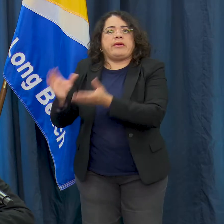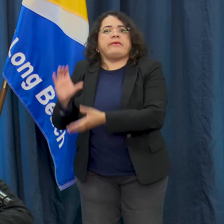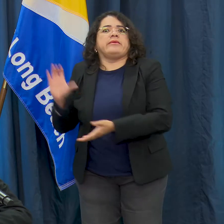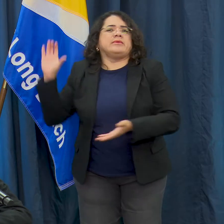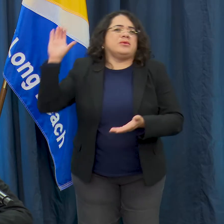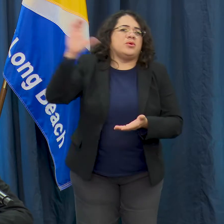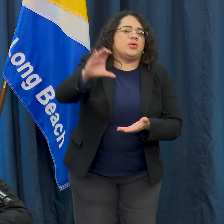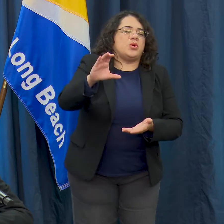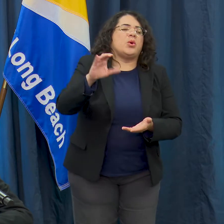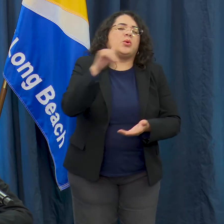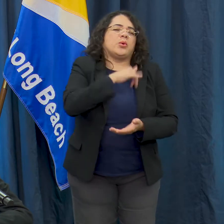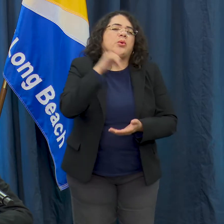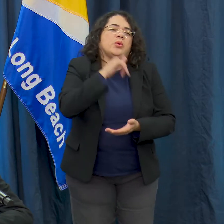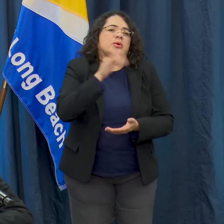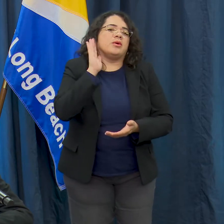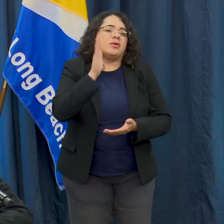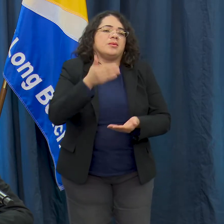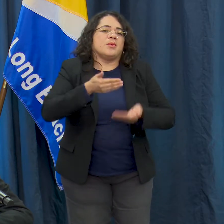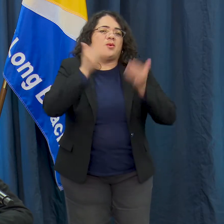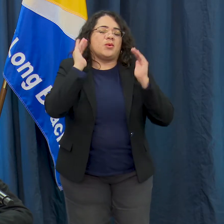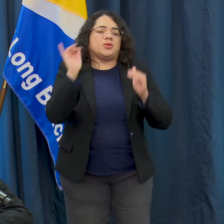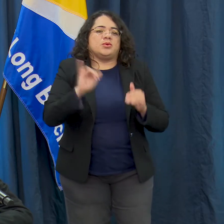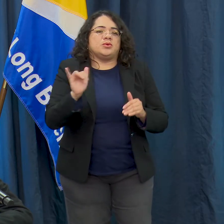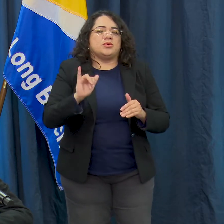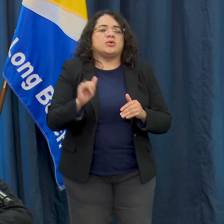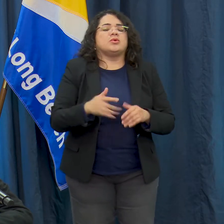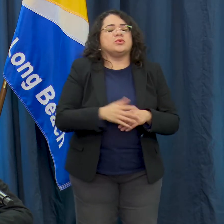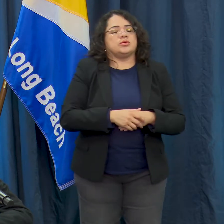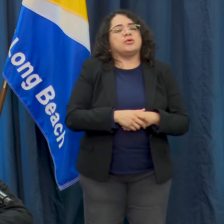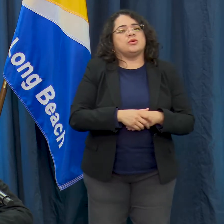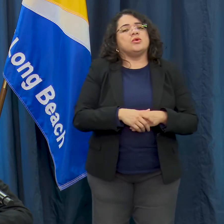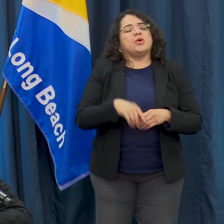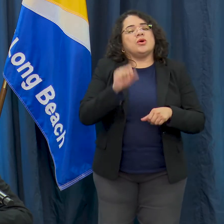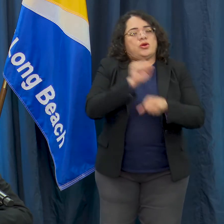hoping the federal government steps in in a big way on this which we're still